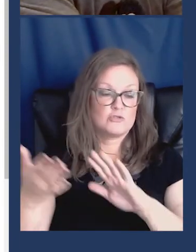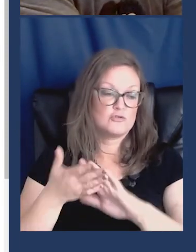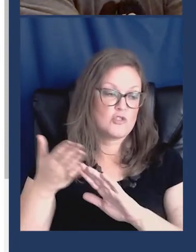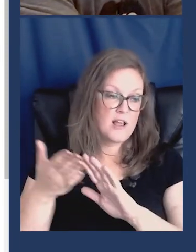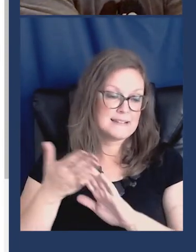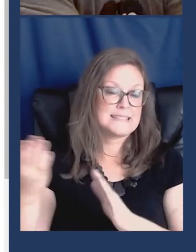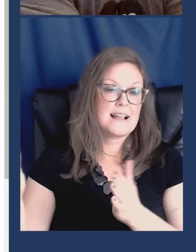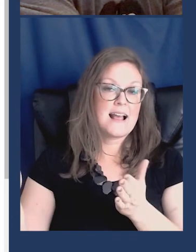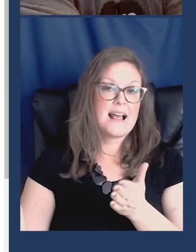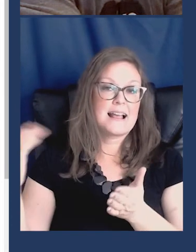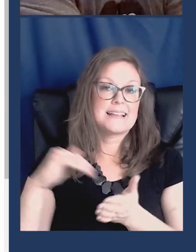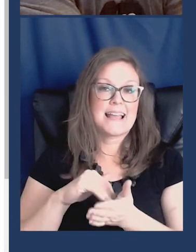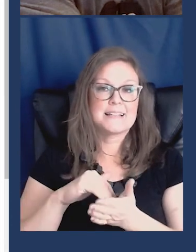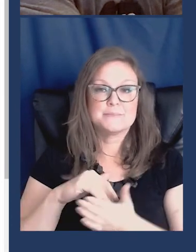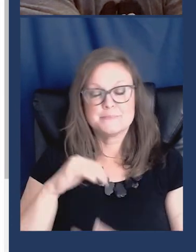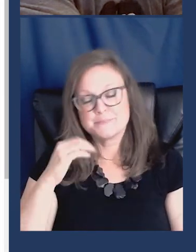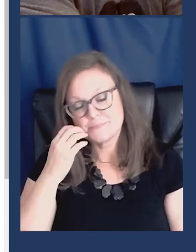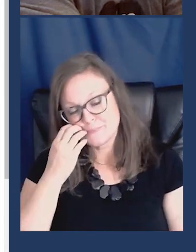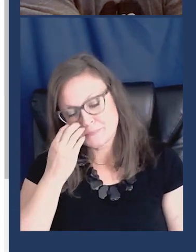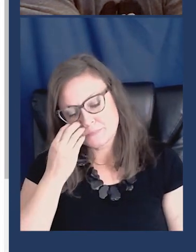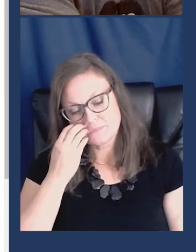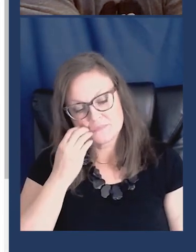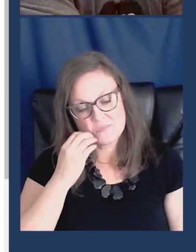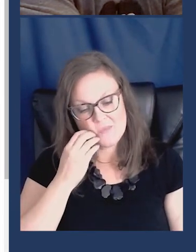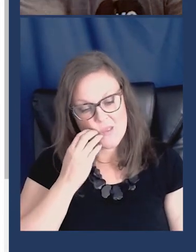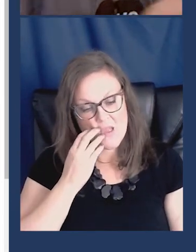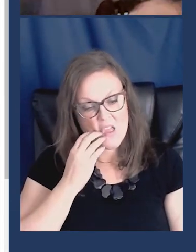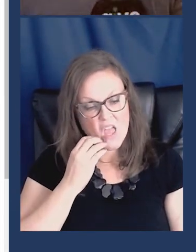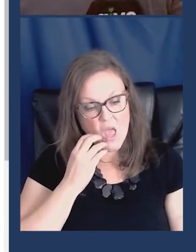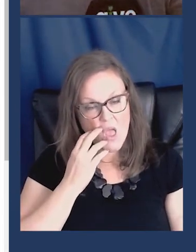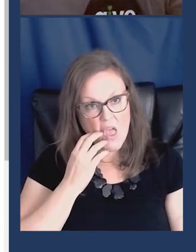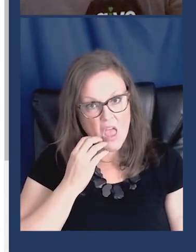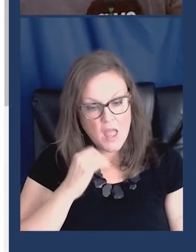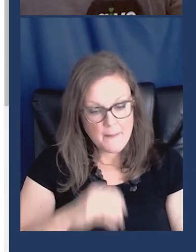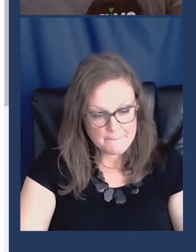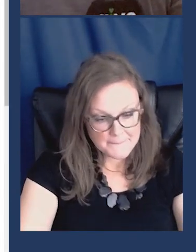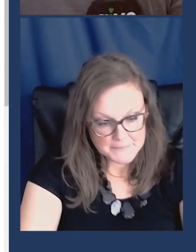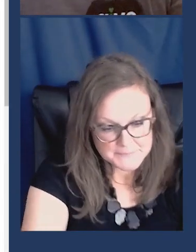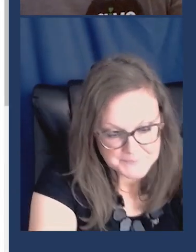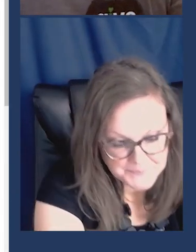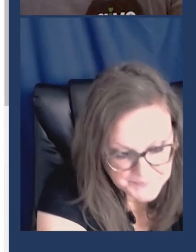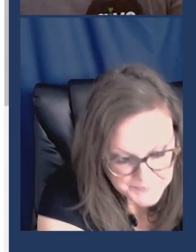We got our log in working.